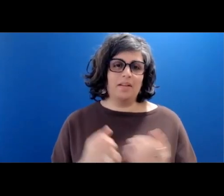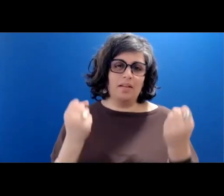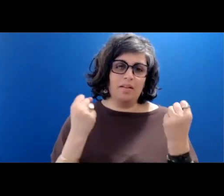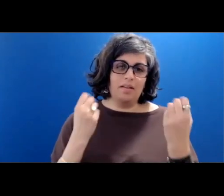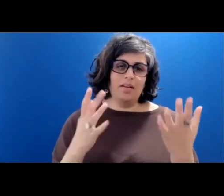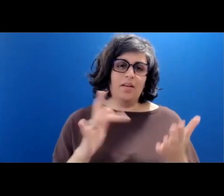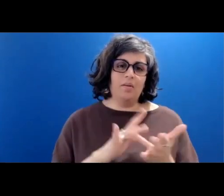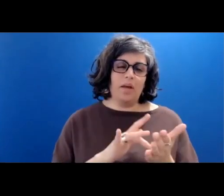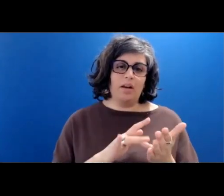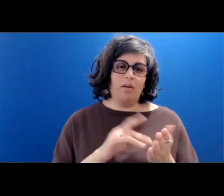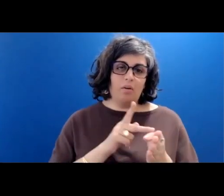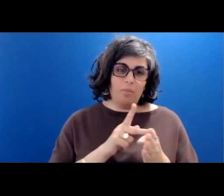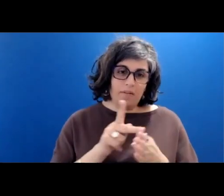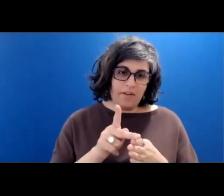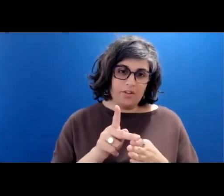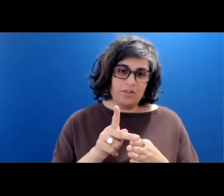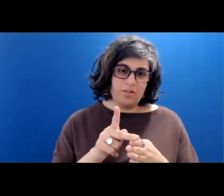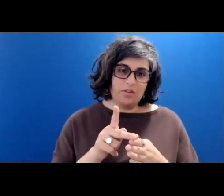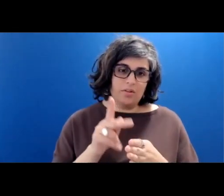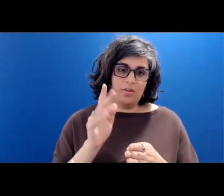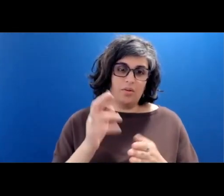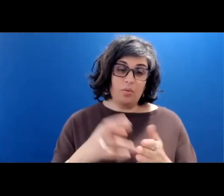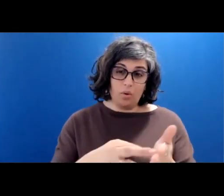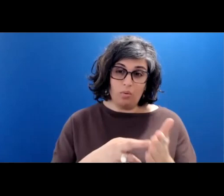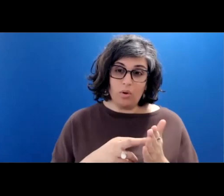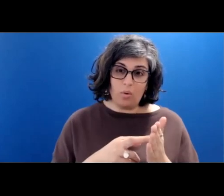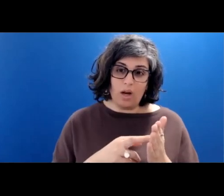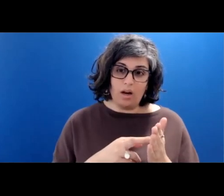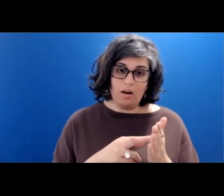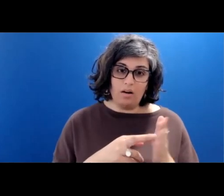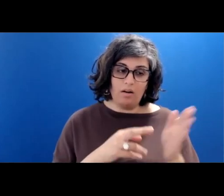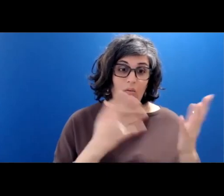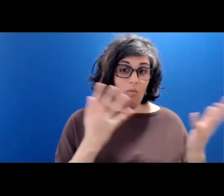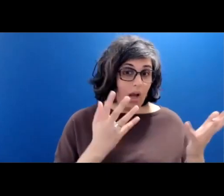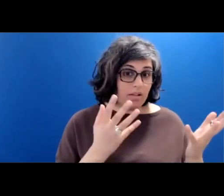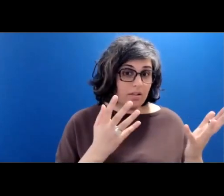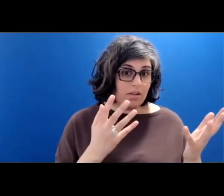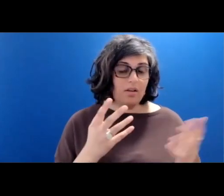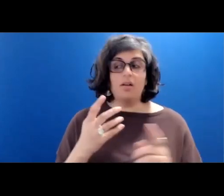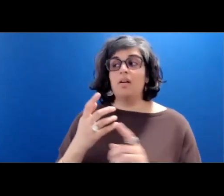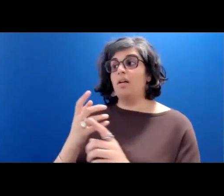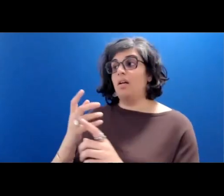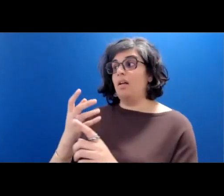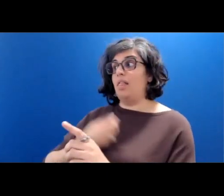from that transgender individual a letter from a behavioral health professional.